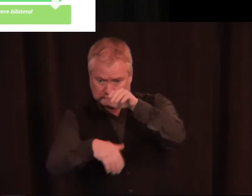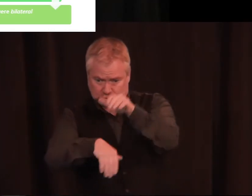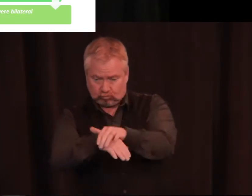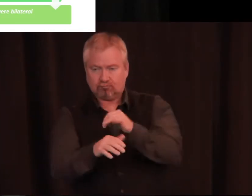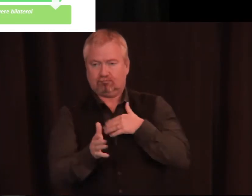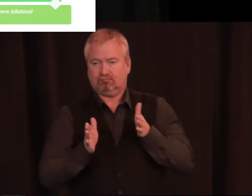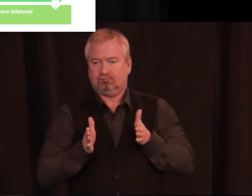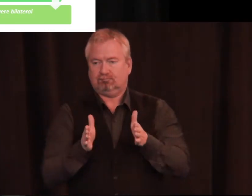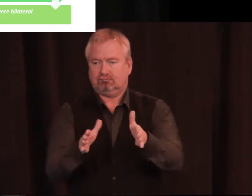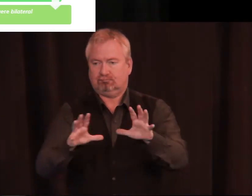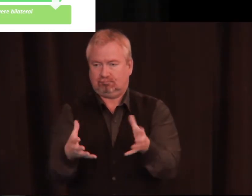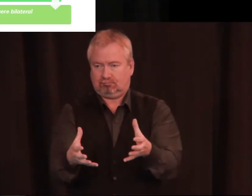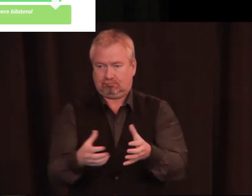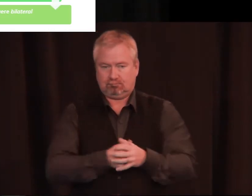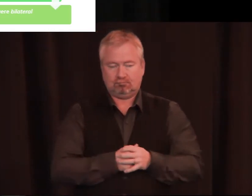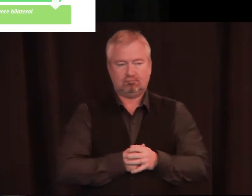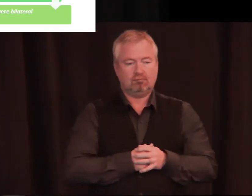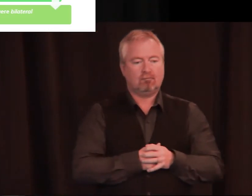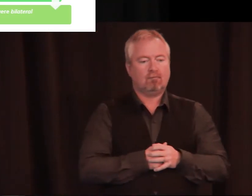They didn't have any major secondary disability.